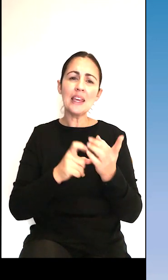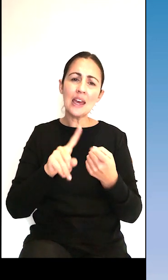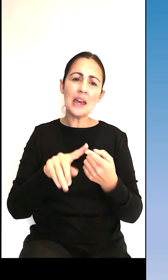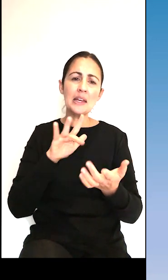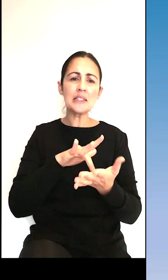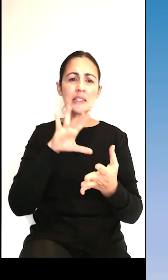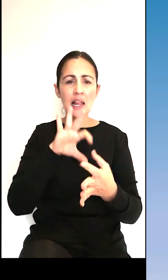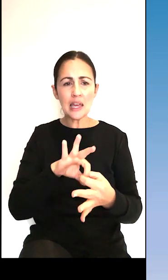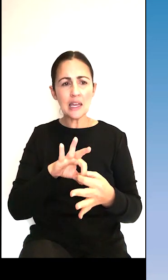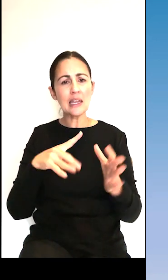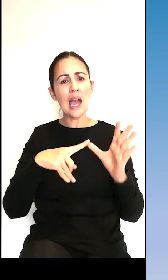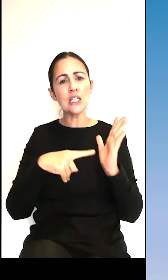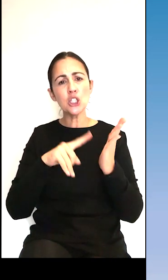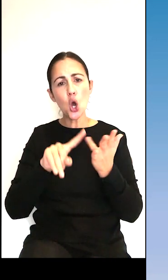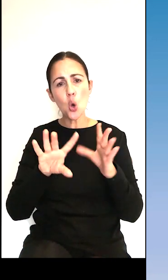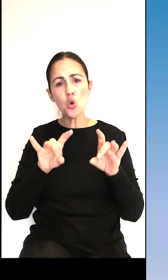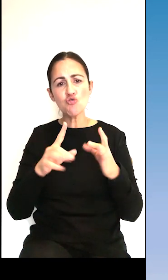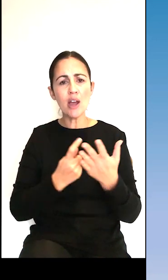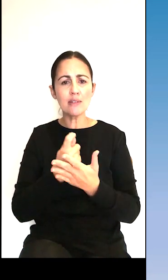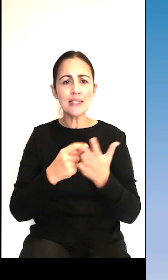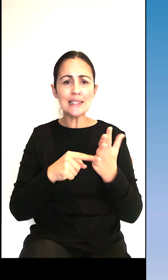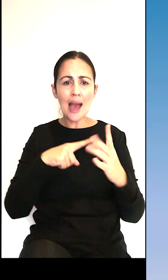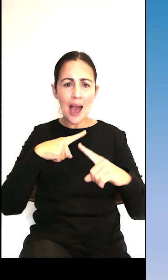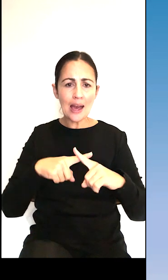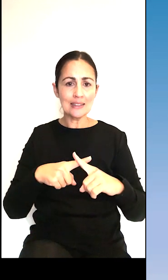the Australian Taxation Office. But you also use it to access My Health Record,